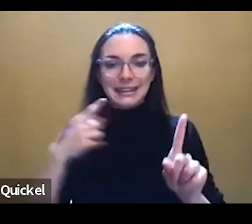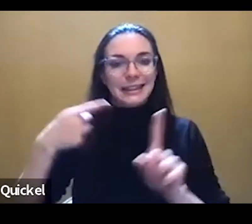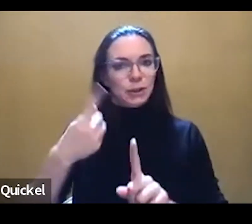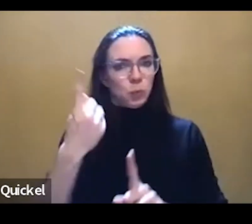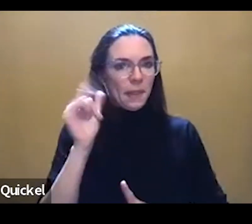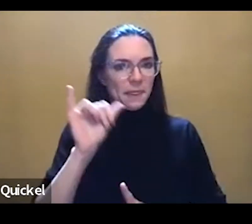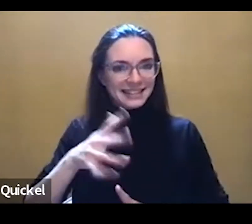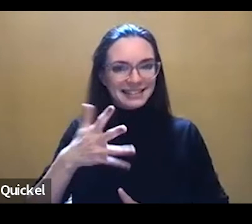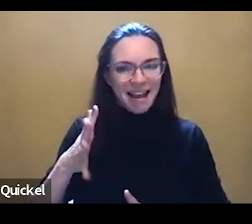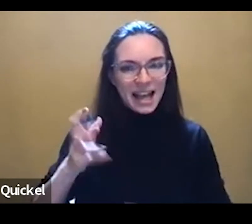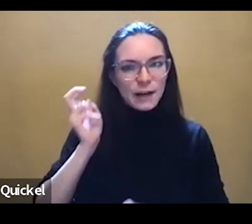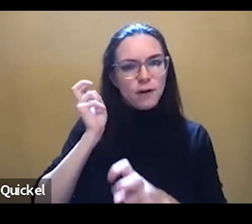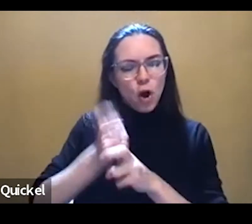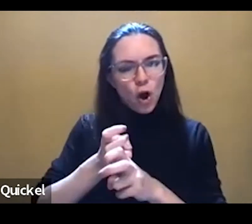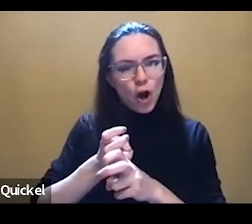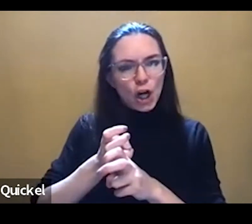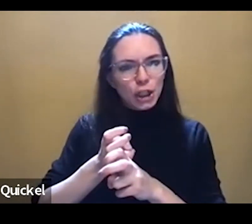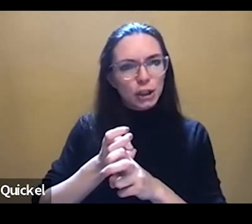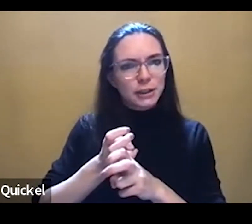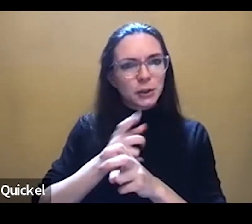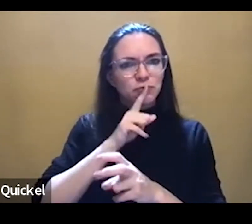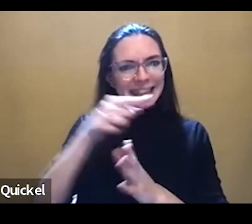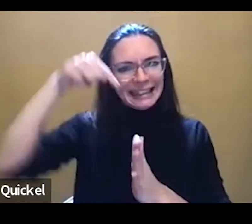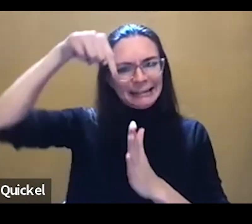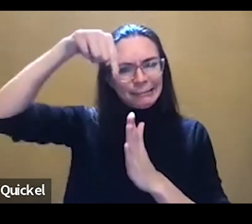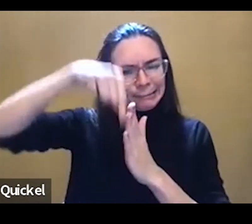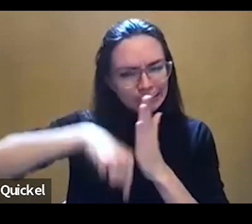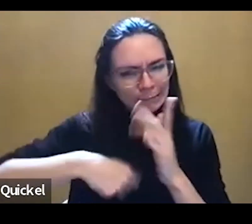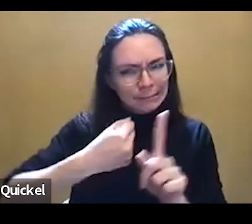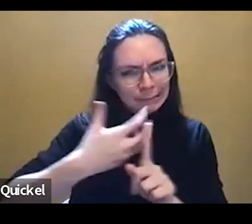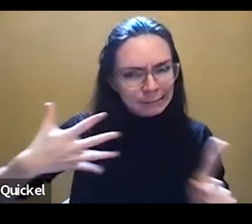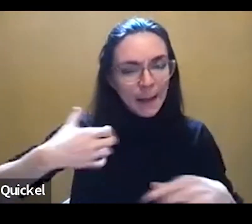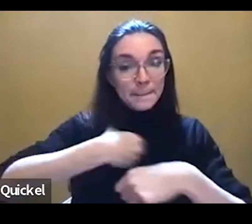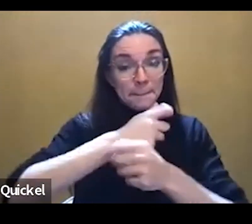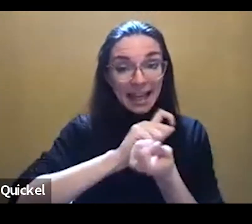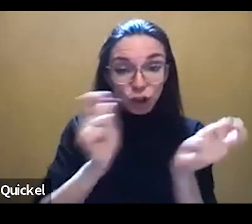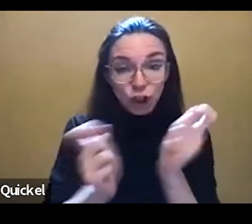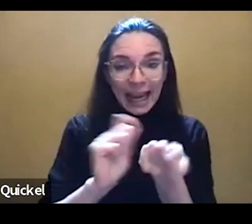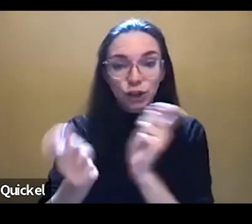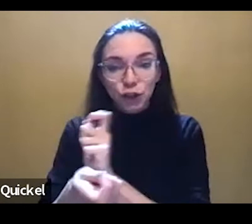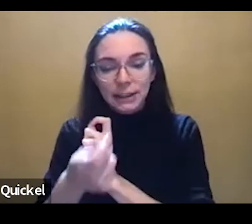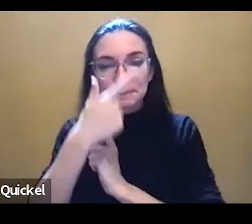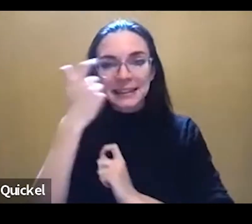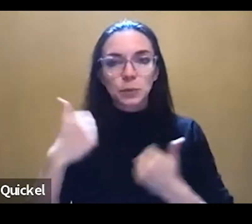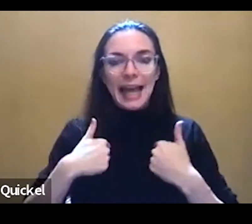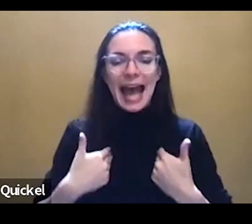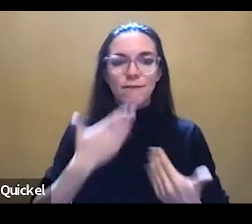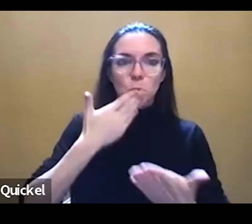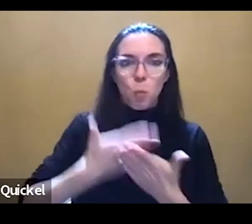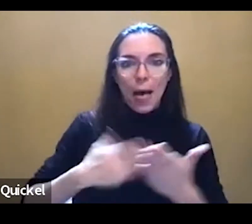to get into and to sort of make change because we've got a very sort of well-develop with health